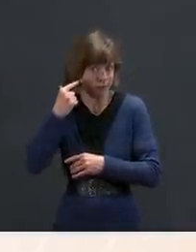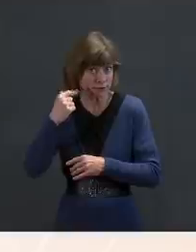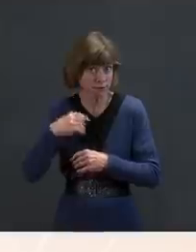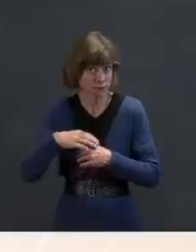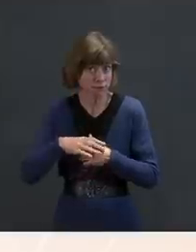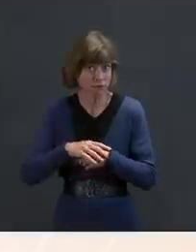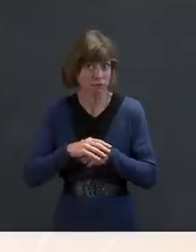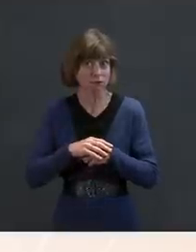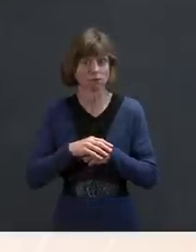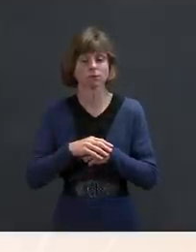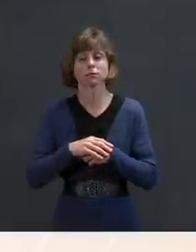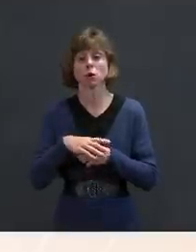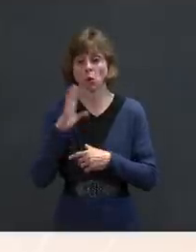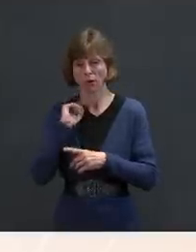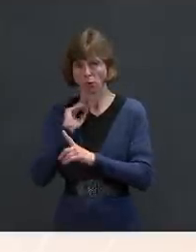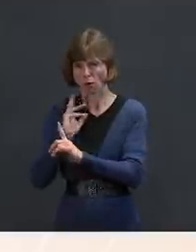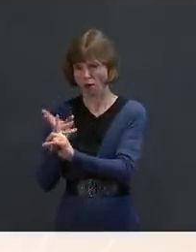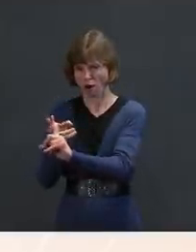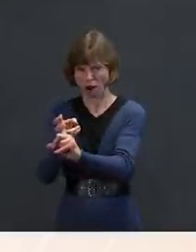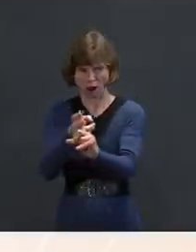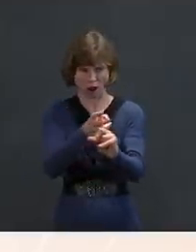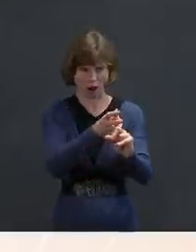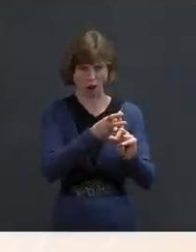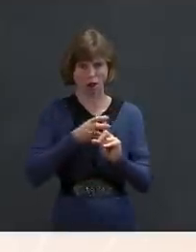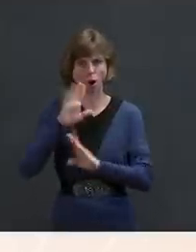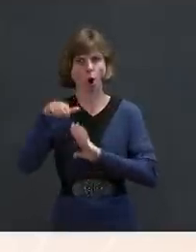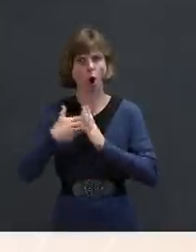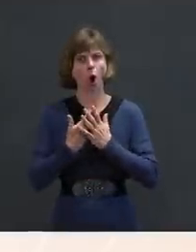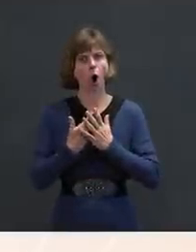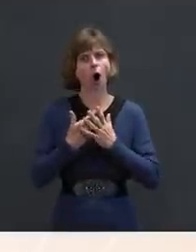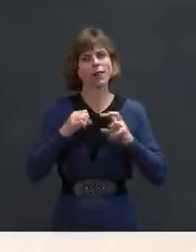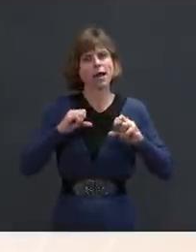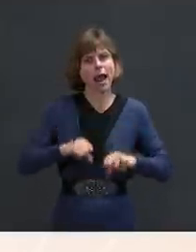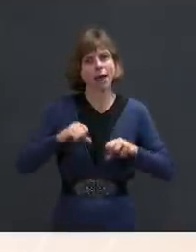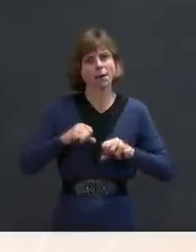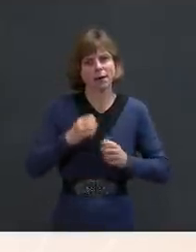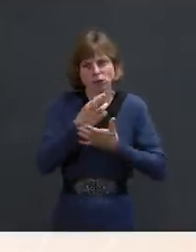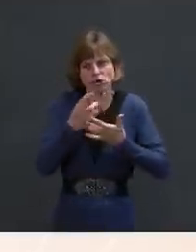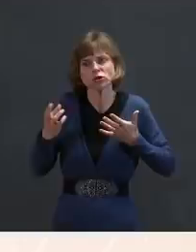the capabilities, resources, and desire of the private sector.